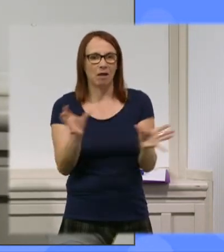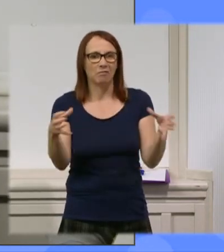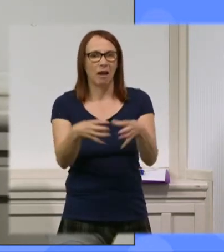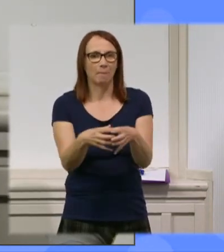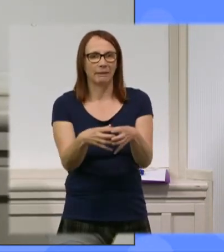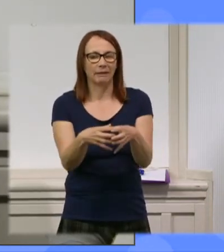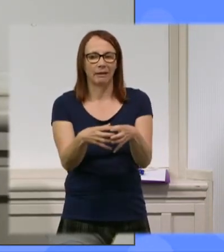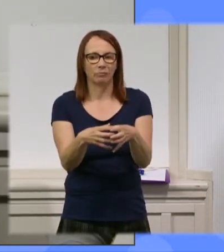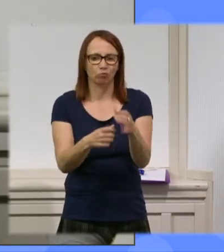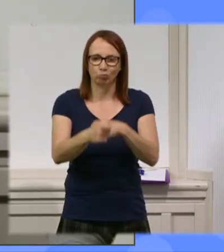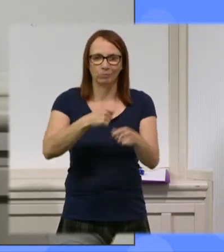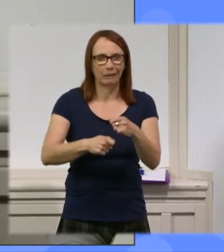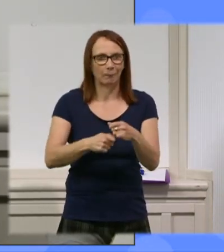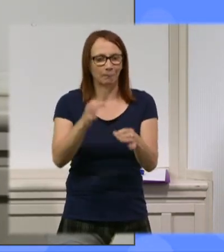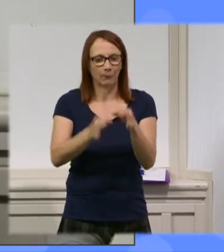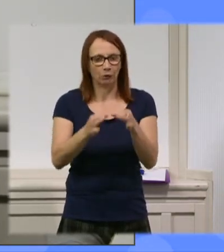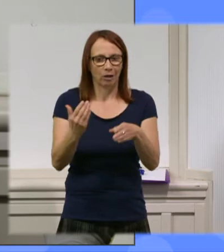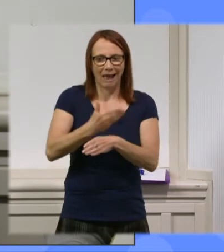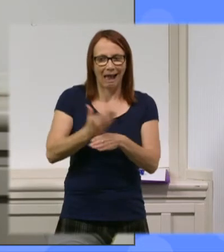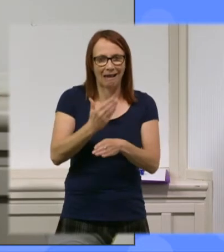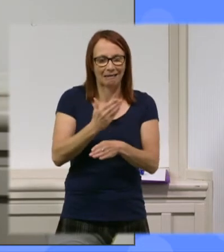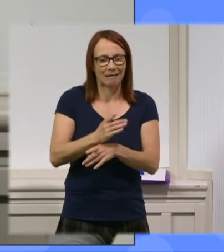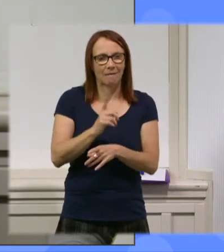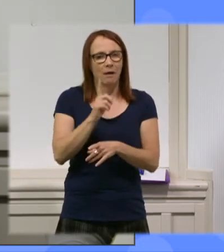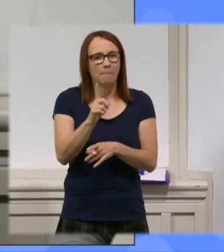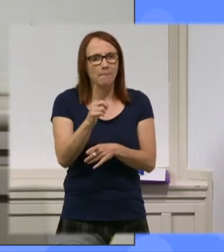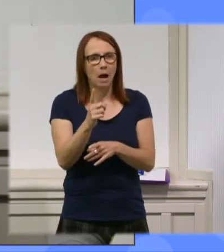became politically active but that was spurred on by two things especially at